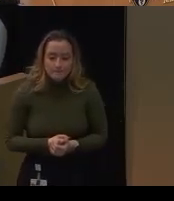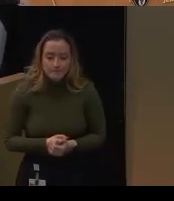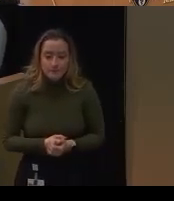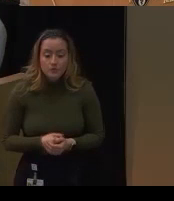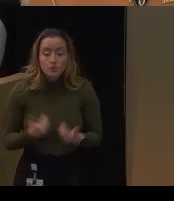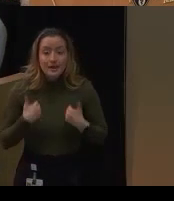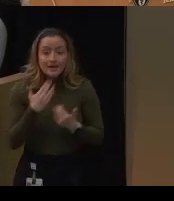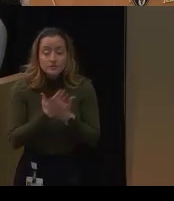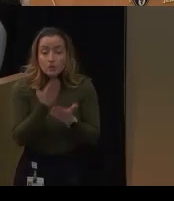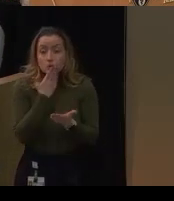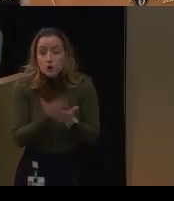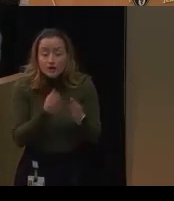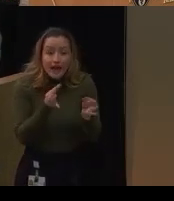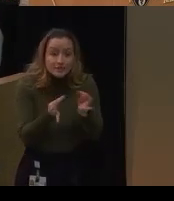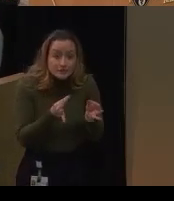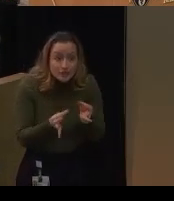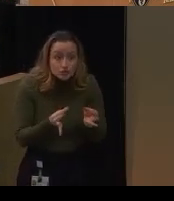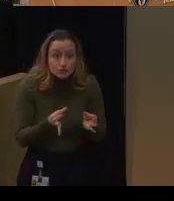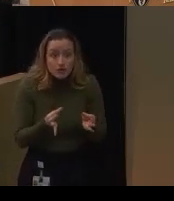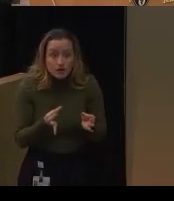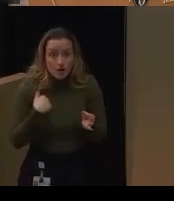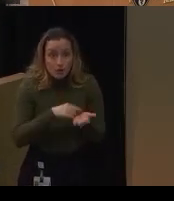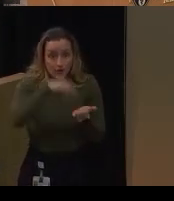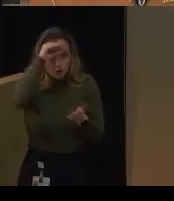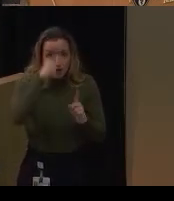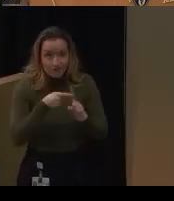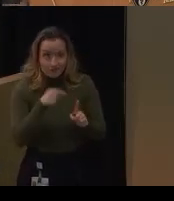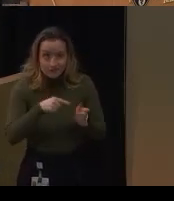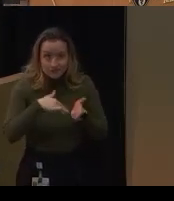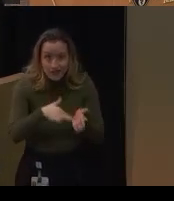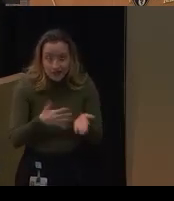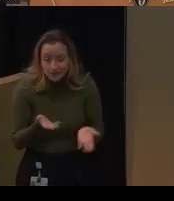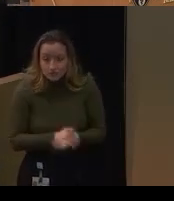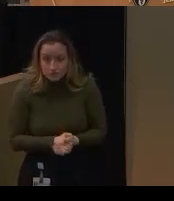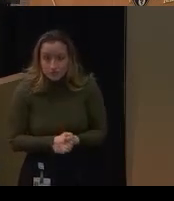really good explanations for what happened I mean one possibility is that people were also producing